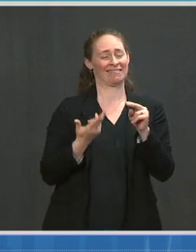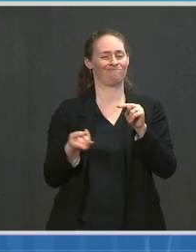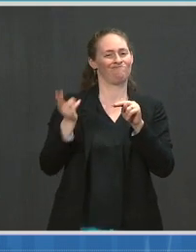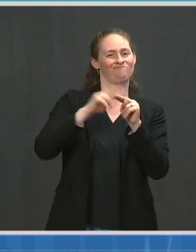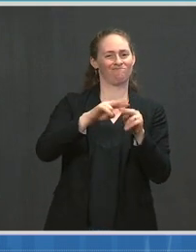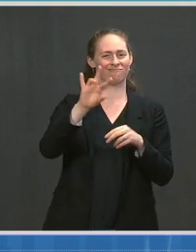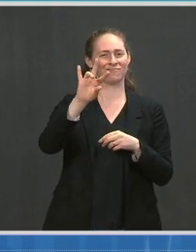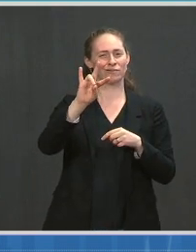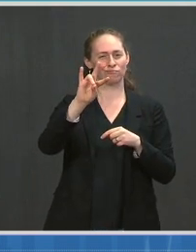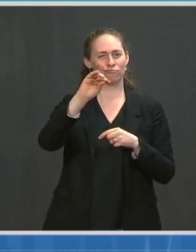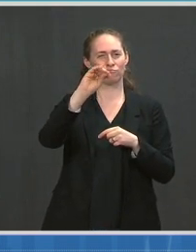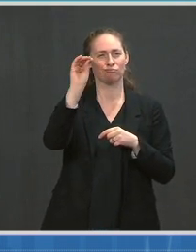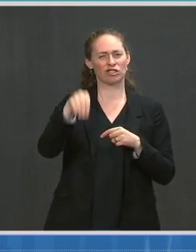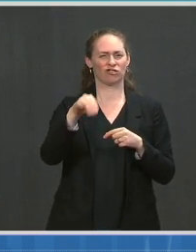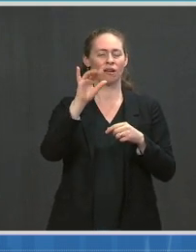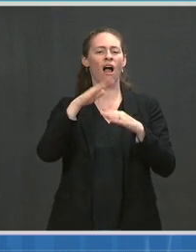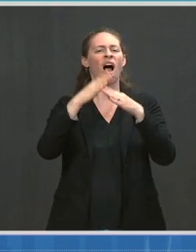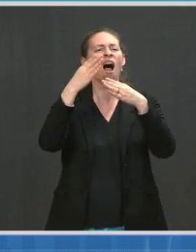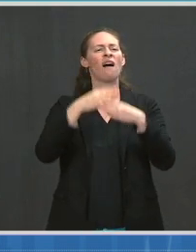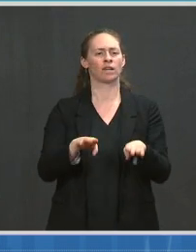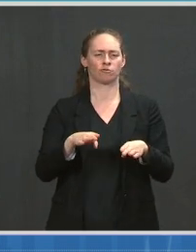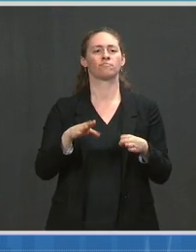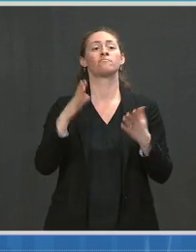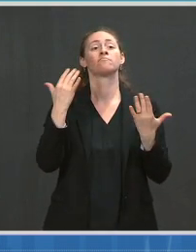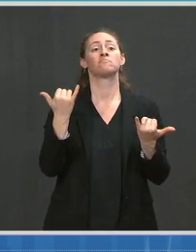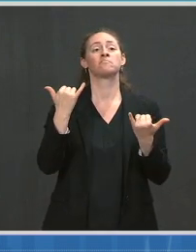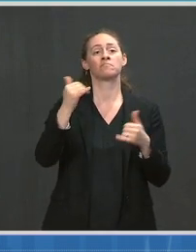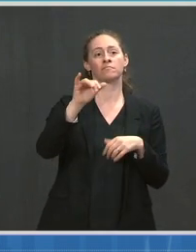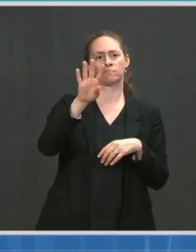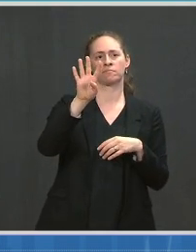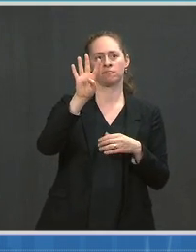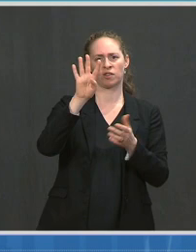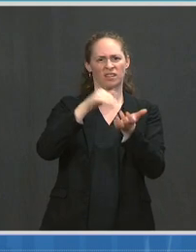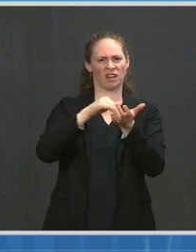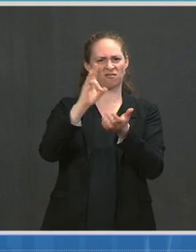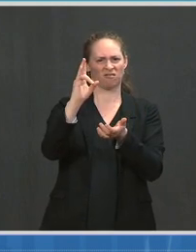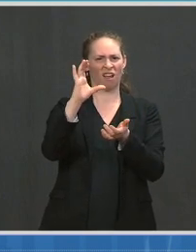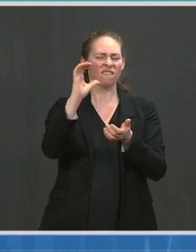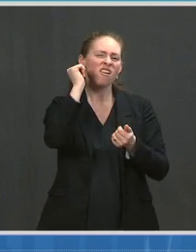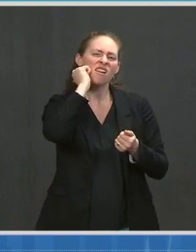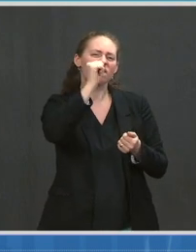about 4,700 per day, represents also a slight increase